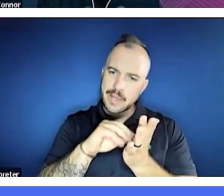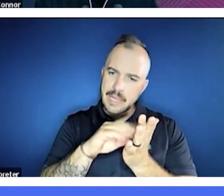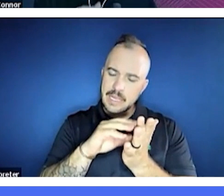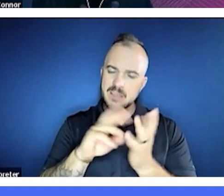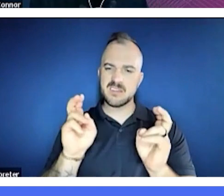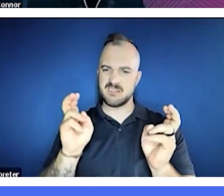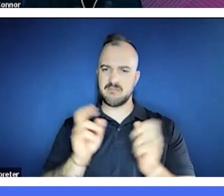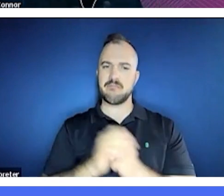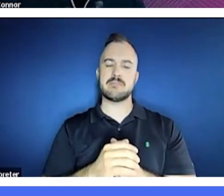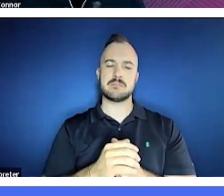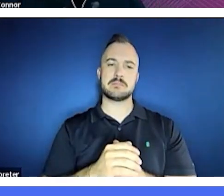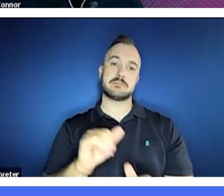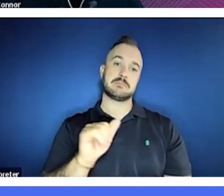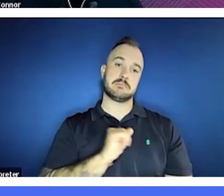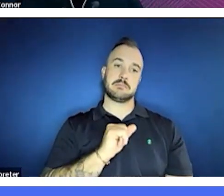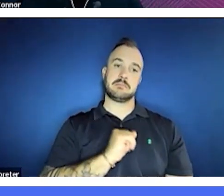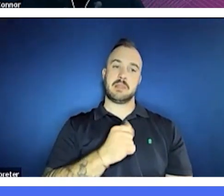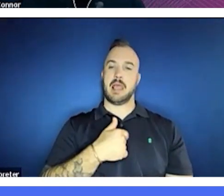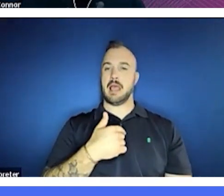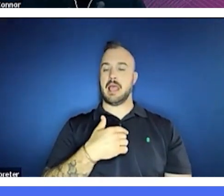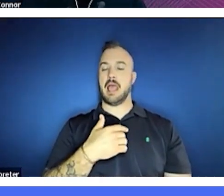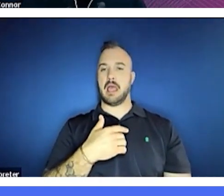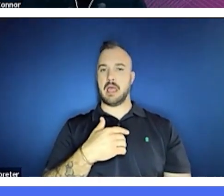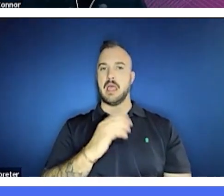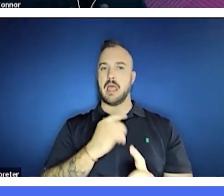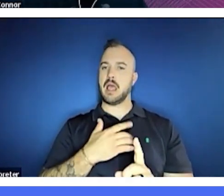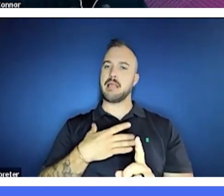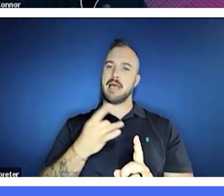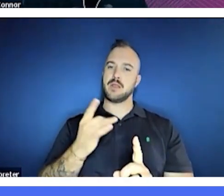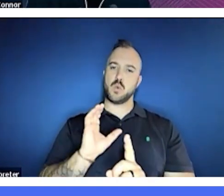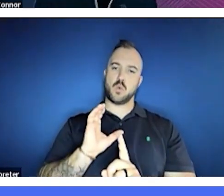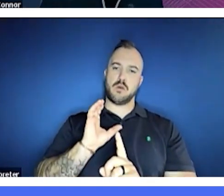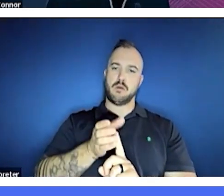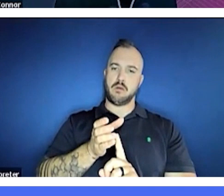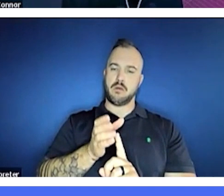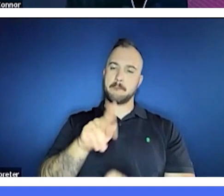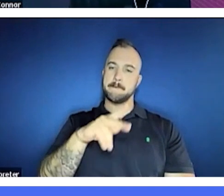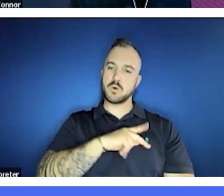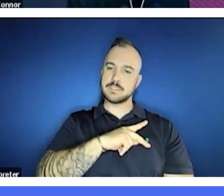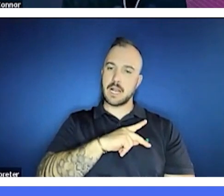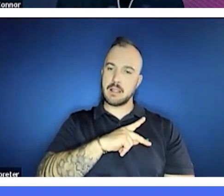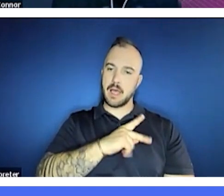So if I personalize that micro-learning to you, you're more likely to follow through with it.